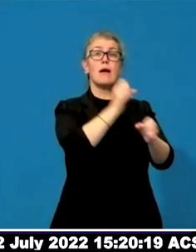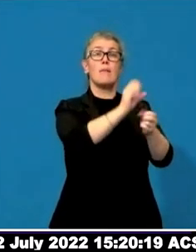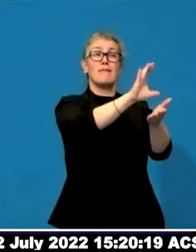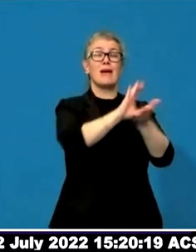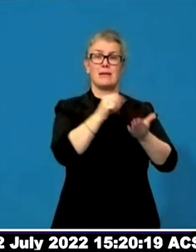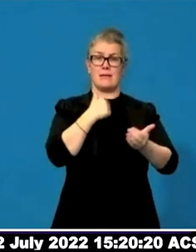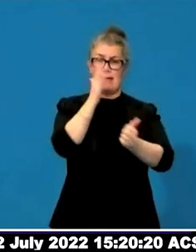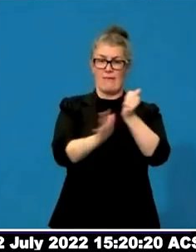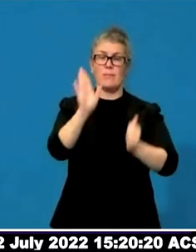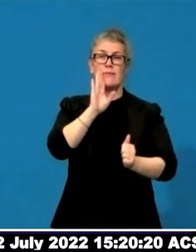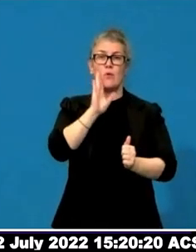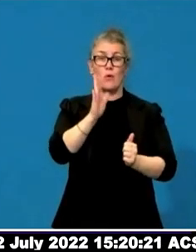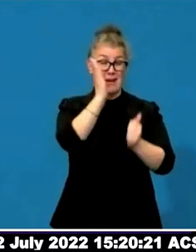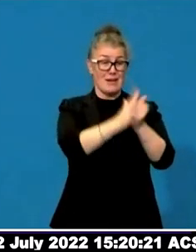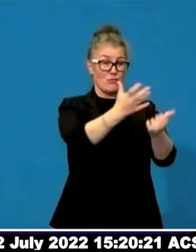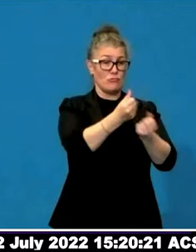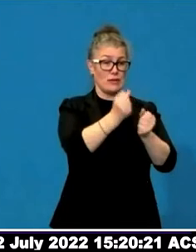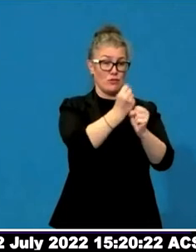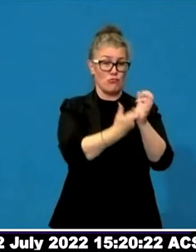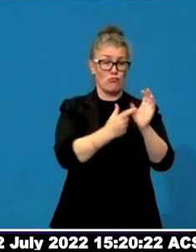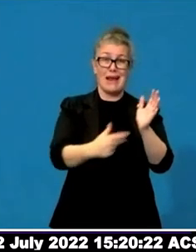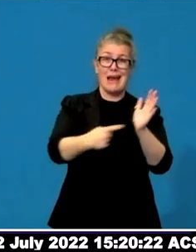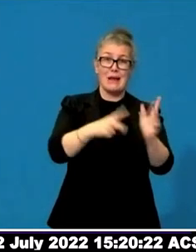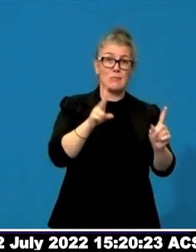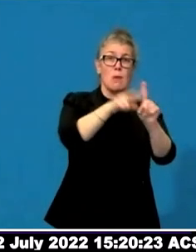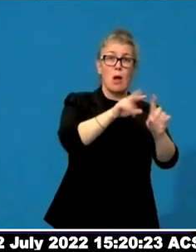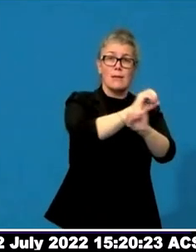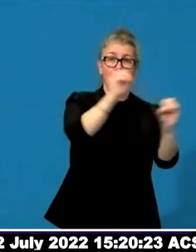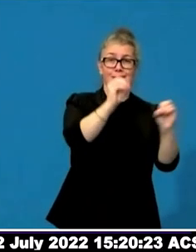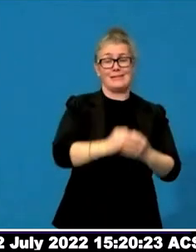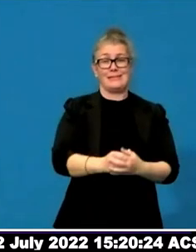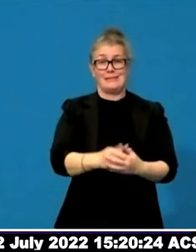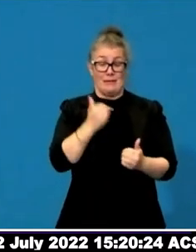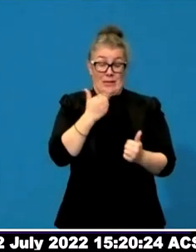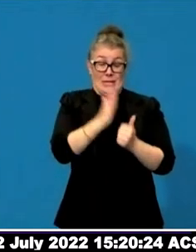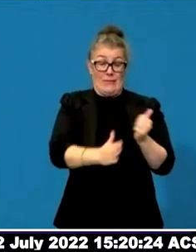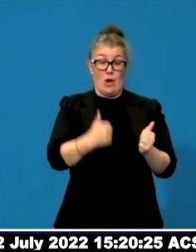I've never had a grant, I've never had a loan. I have built this up from day one by myself.